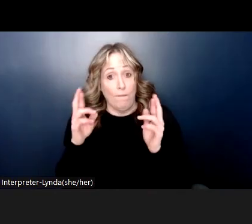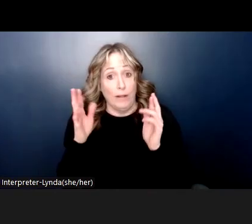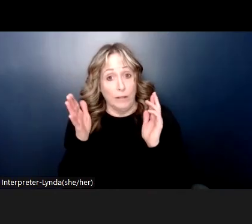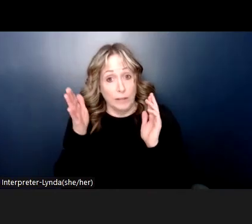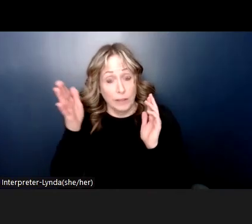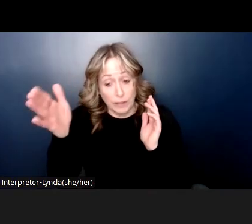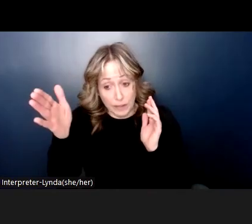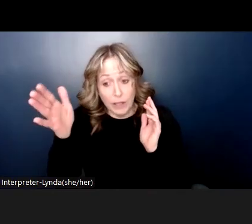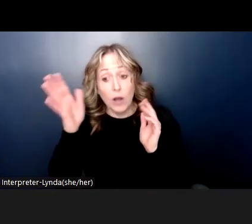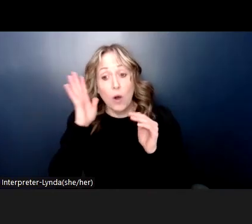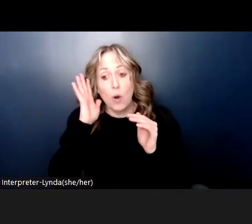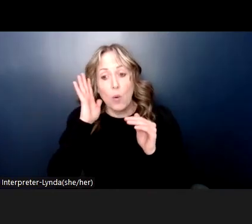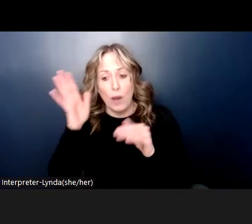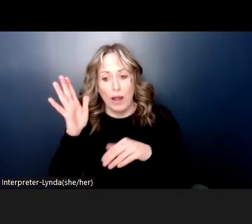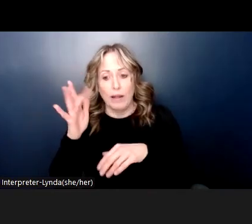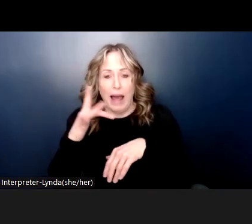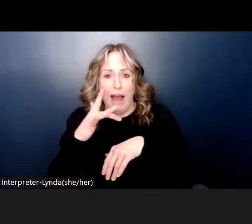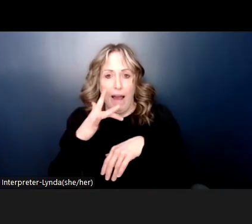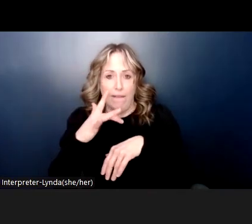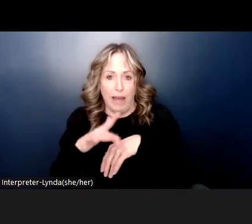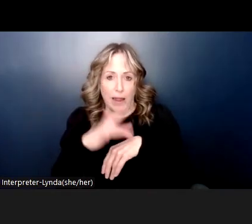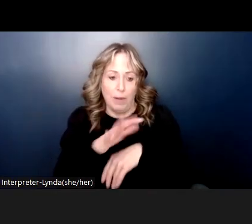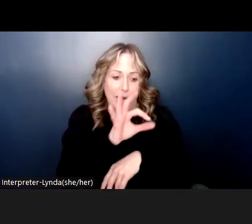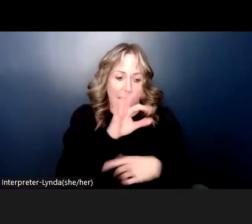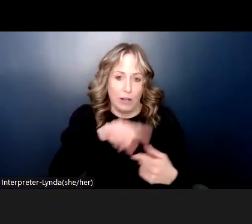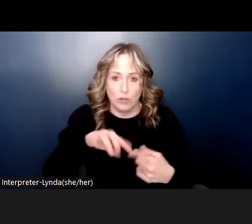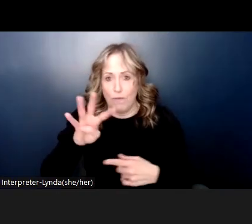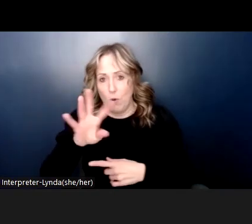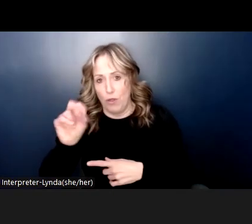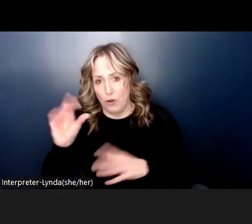the availability back to 9 to 4:30 p.m., which is what is,